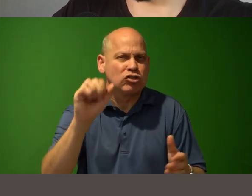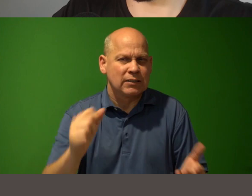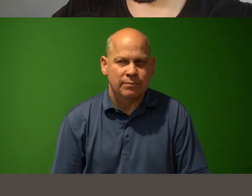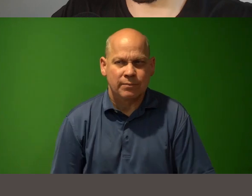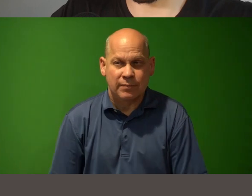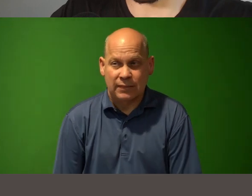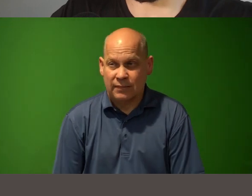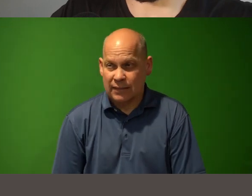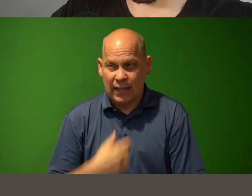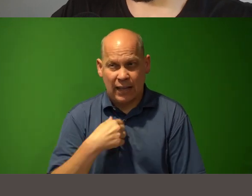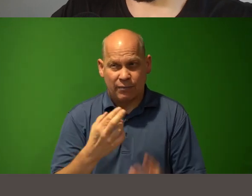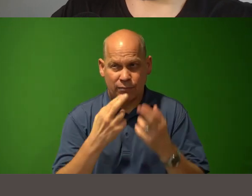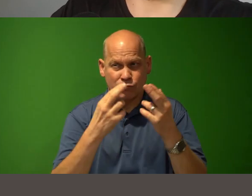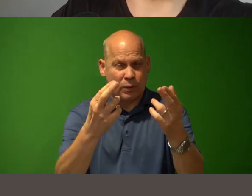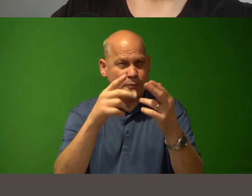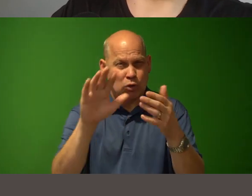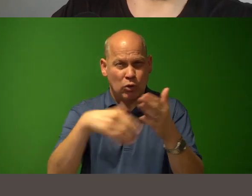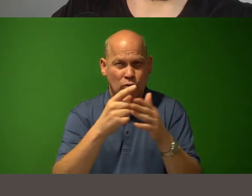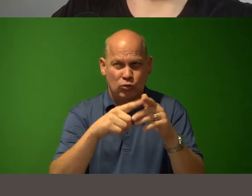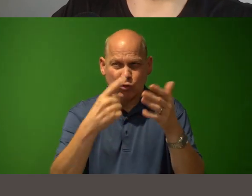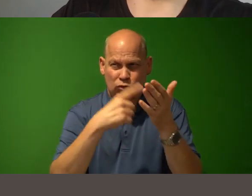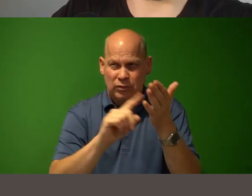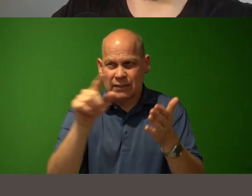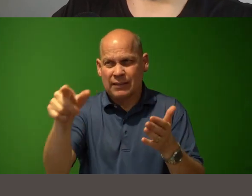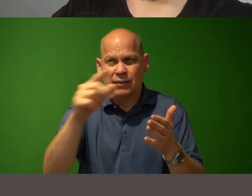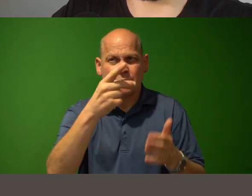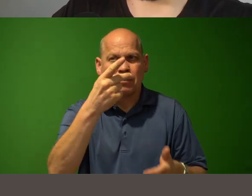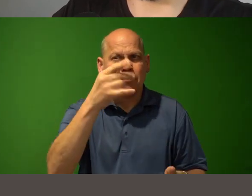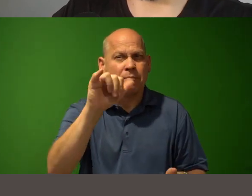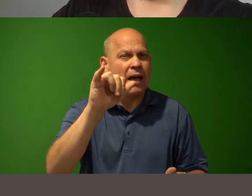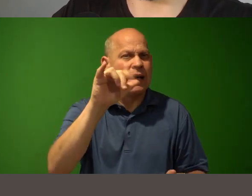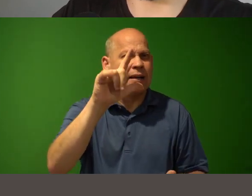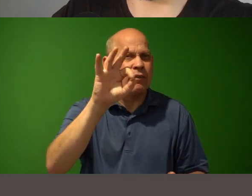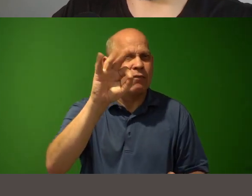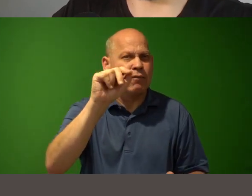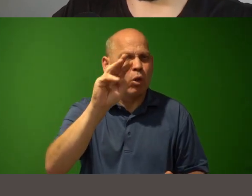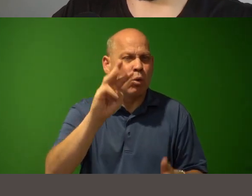And I highly recommend all of you to check out this other tool called PyFlow, which uses